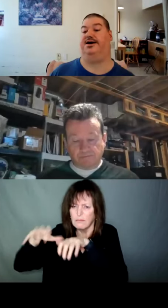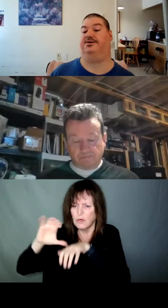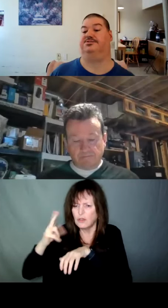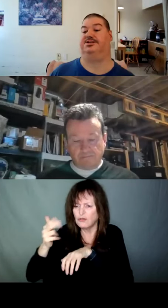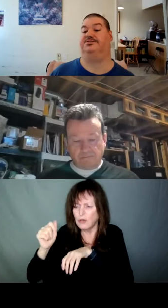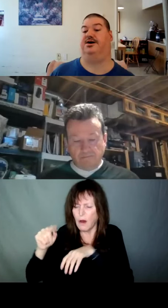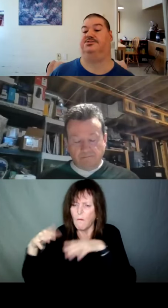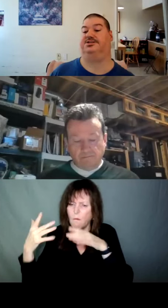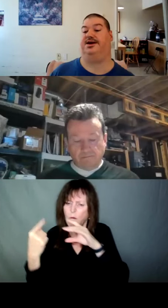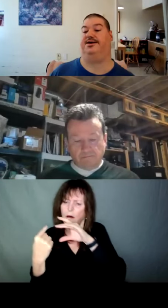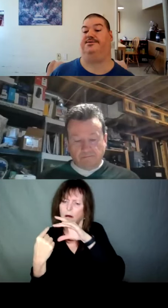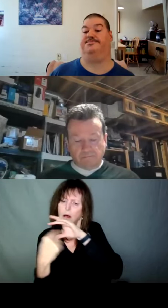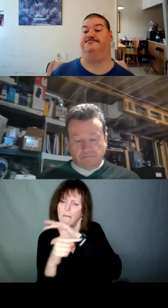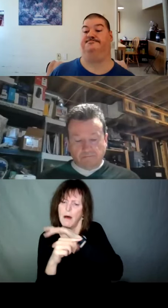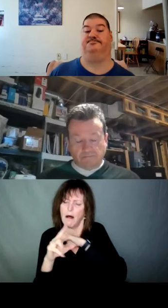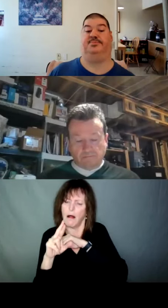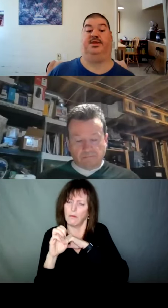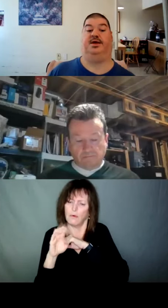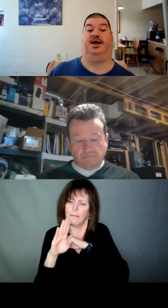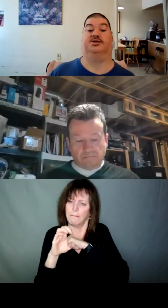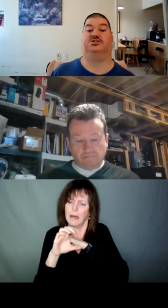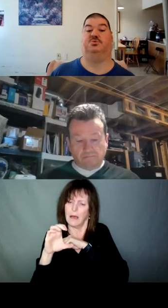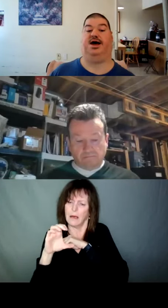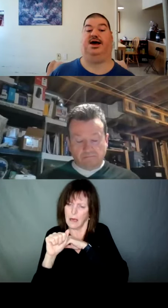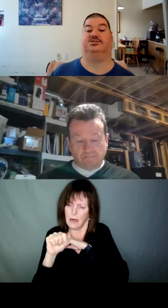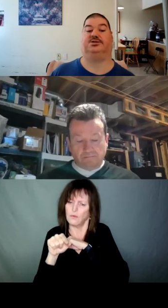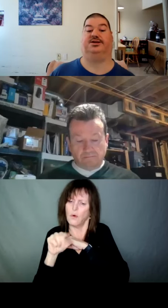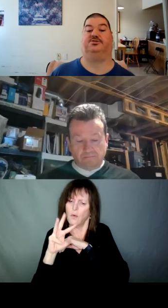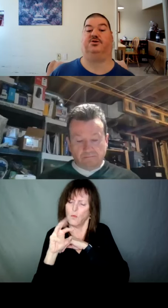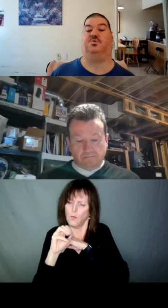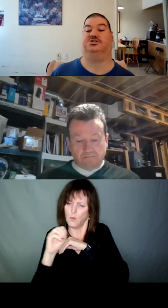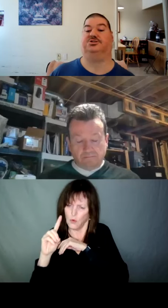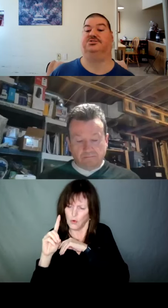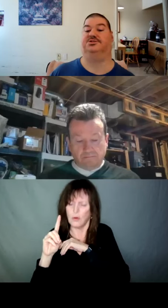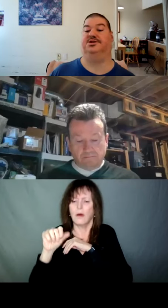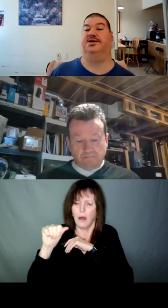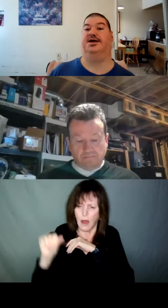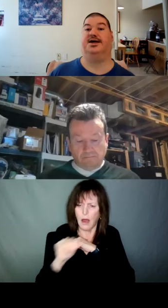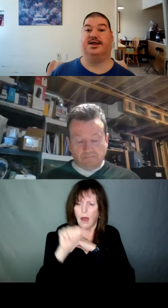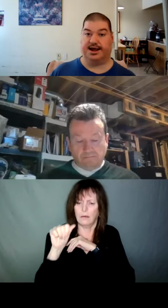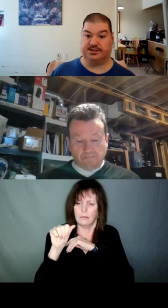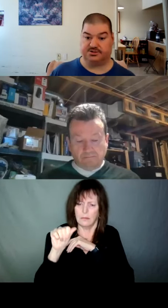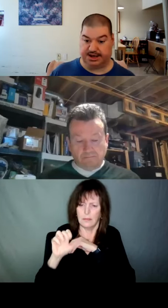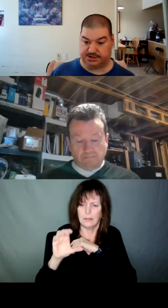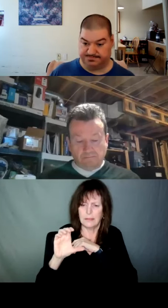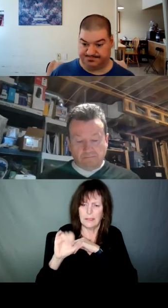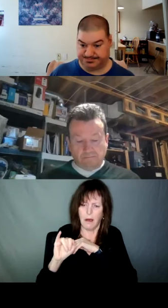. If you have a specific question or comment for the facilitators, please type it in the chat box or email Rebecca at